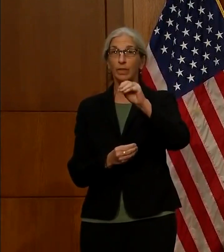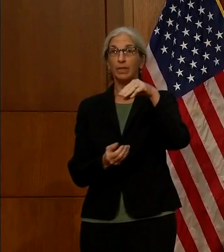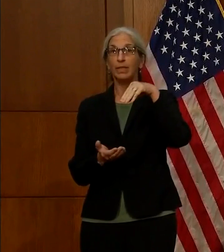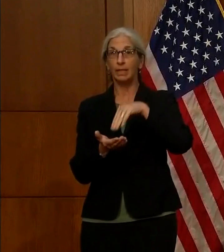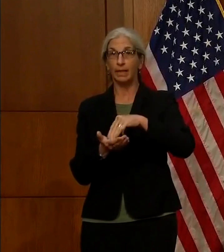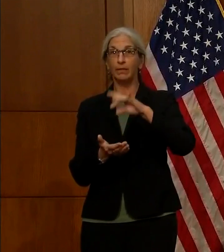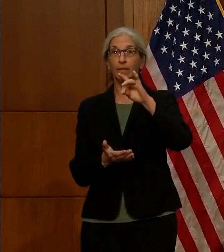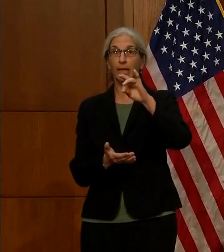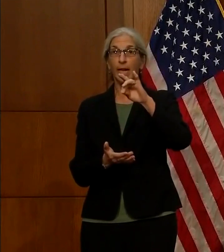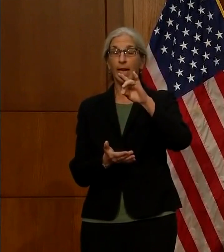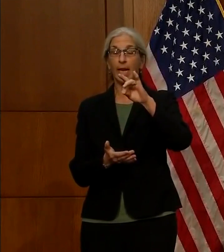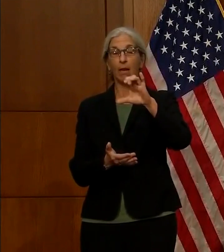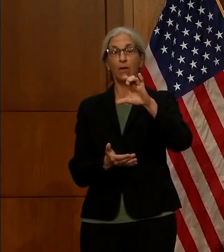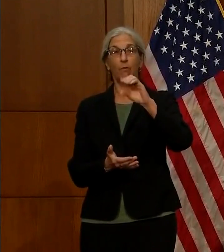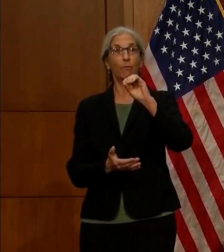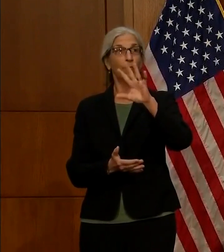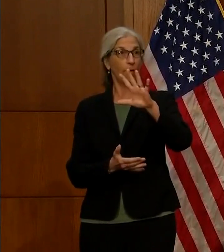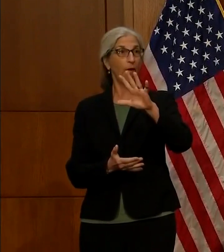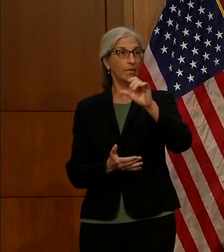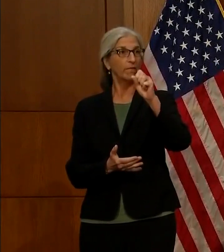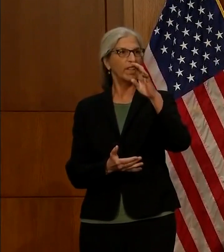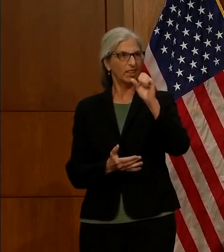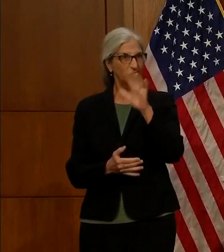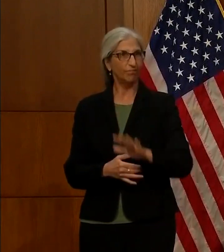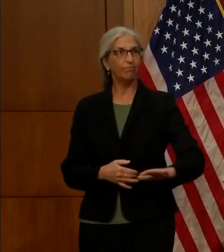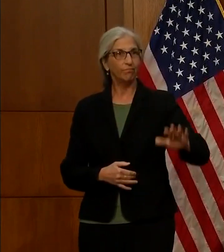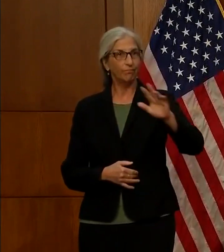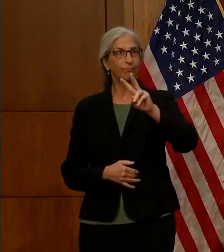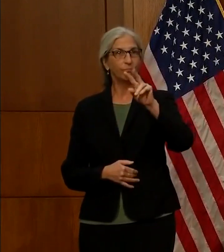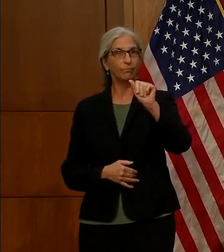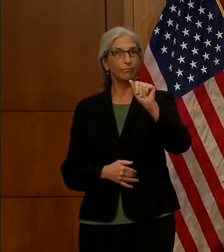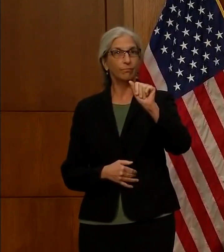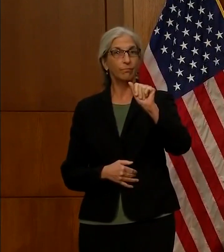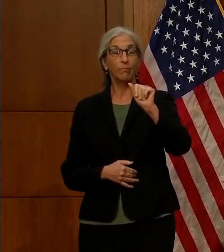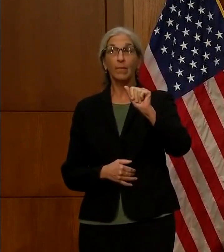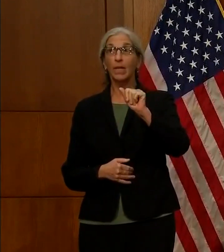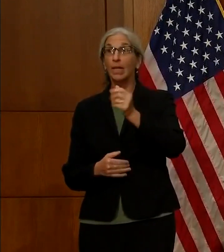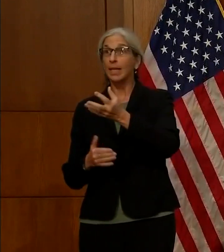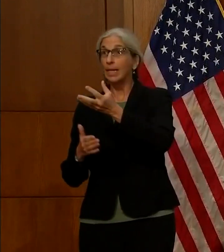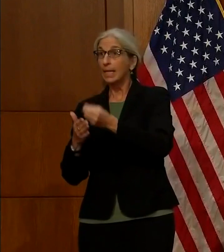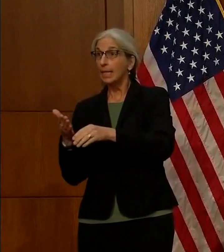CASES OF ONE HUNDRED AND SIXTY THOUSAND EIGHT HUNDRED AND